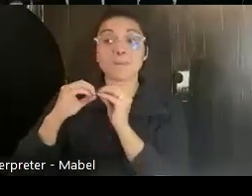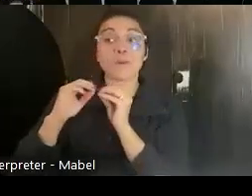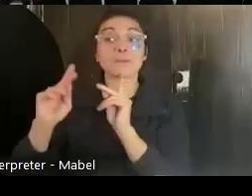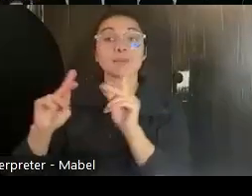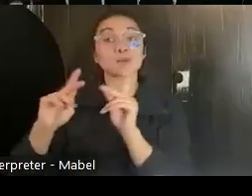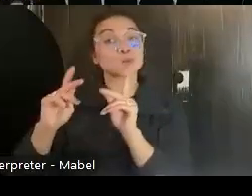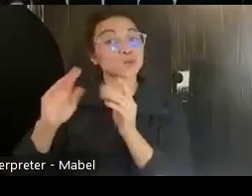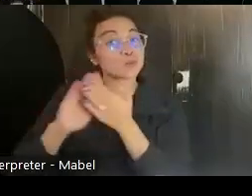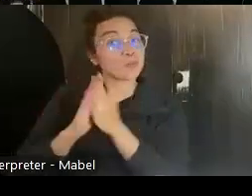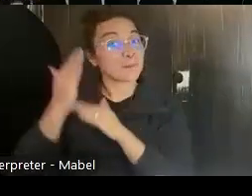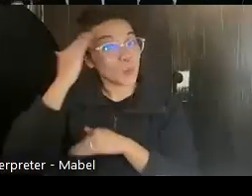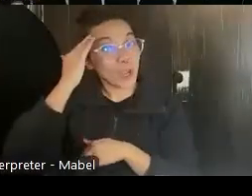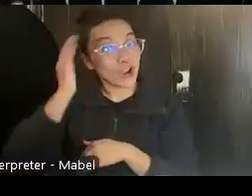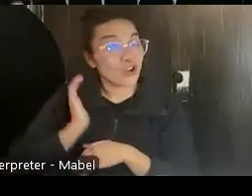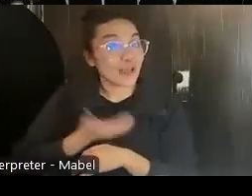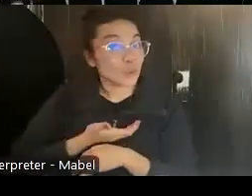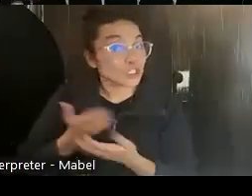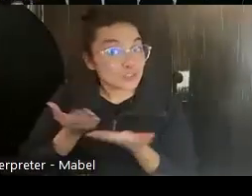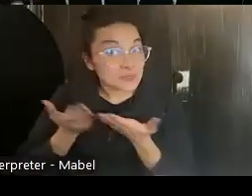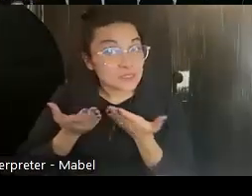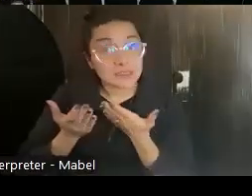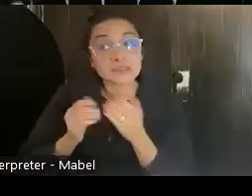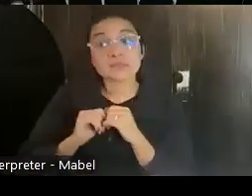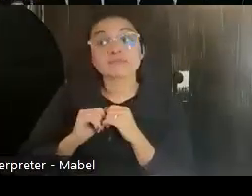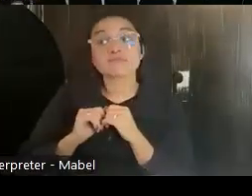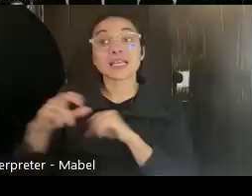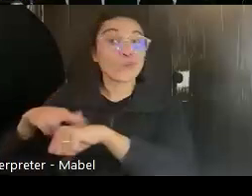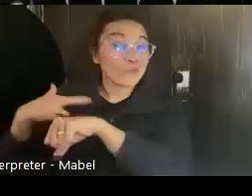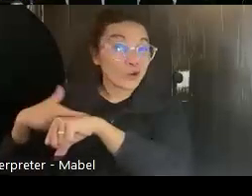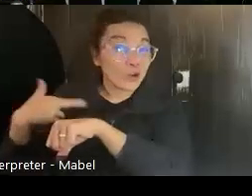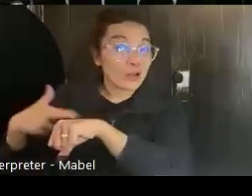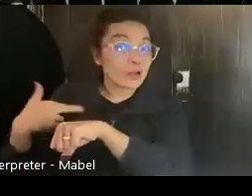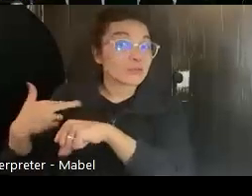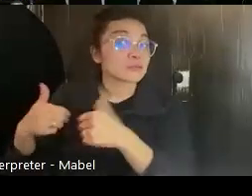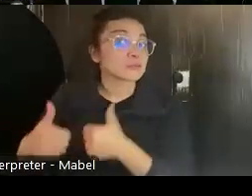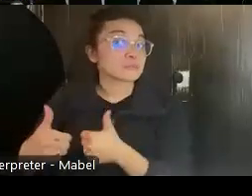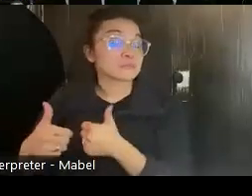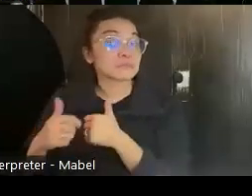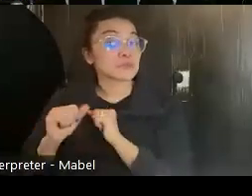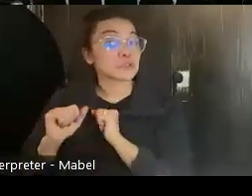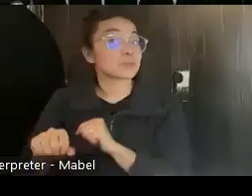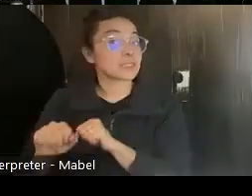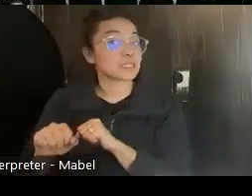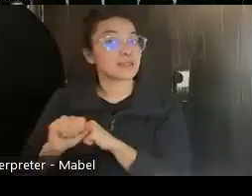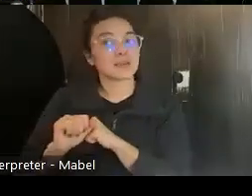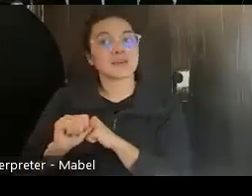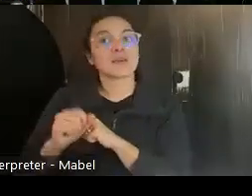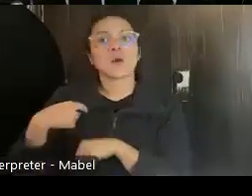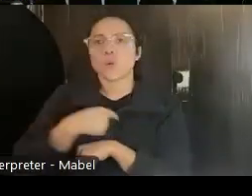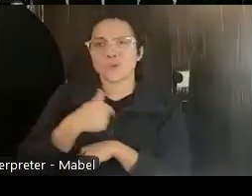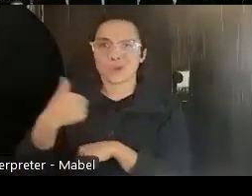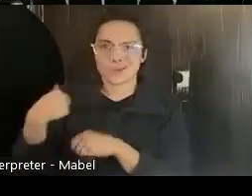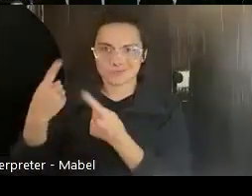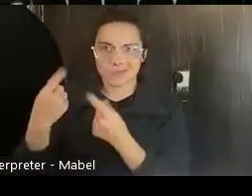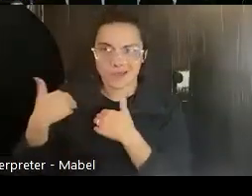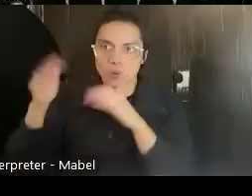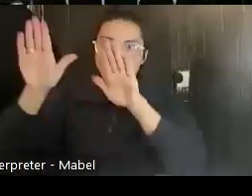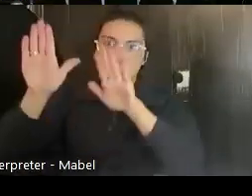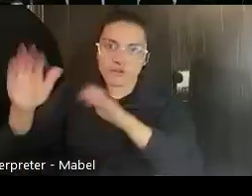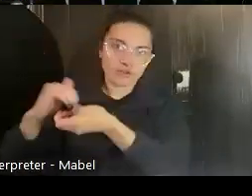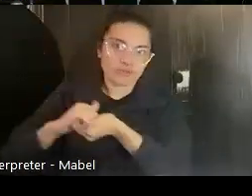our services um I think that we have a wonderful relationship and collaborative partnership with